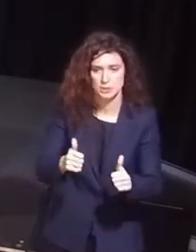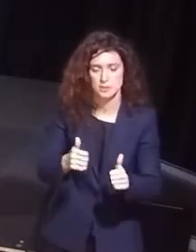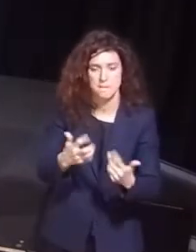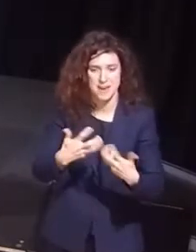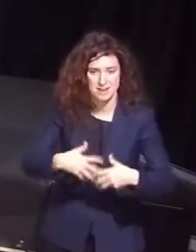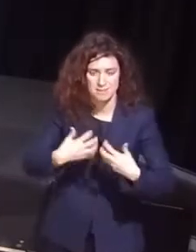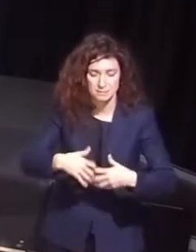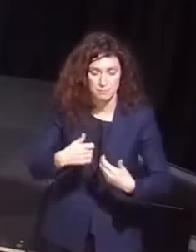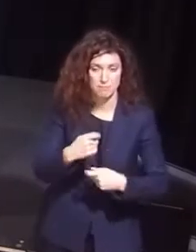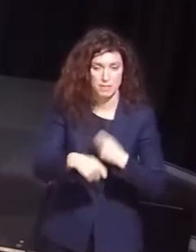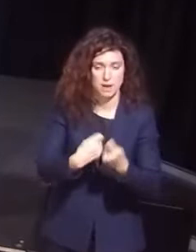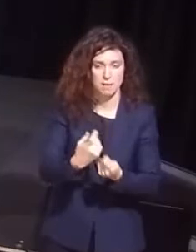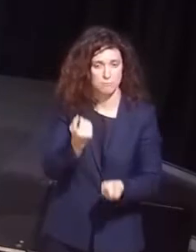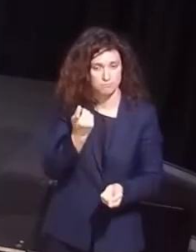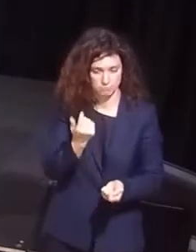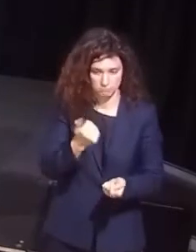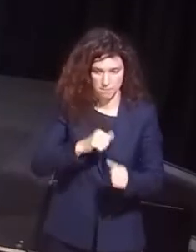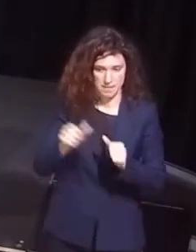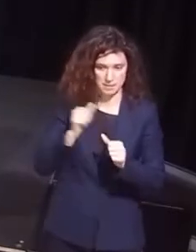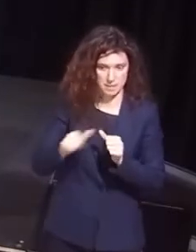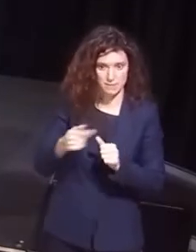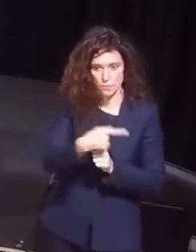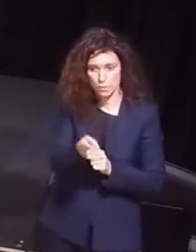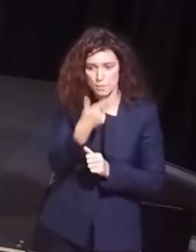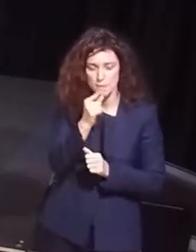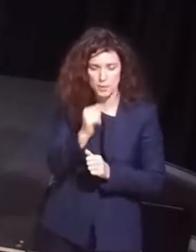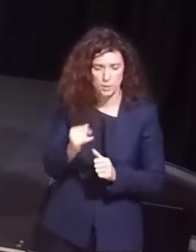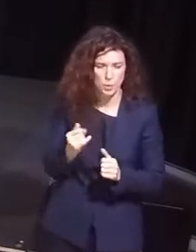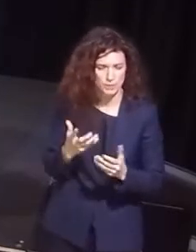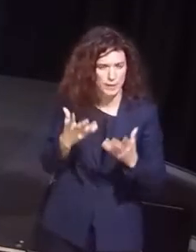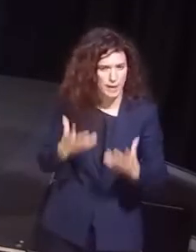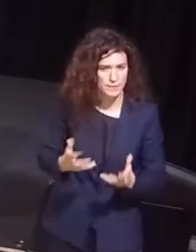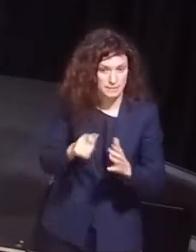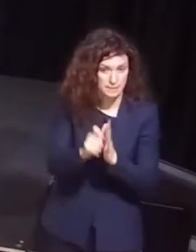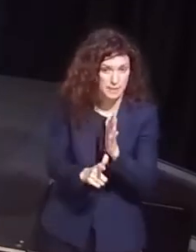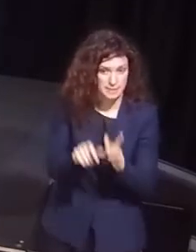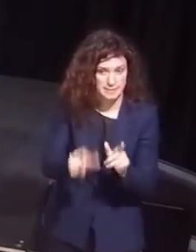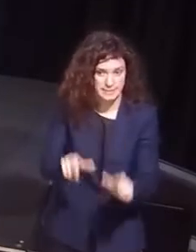for some of the world's most disabled people. It began in August 1960